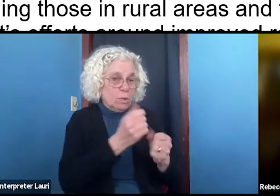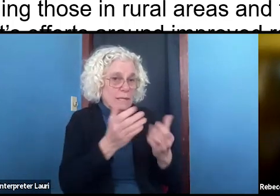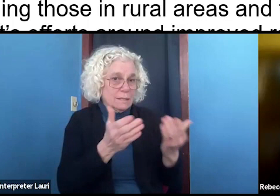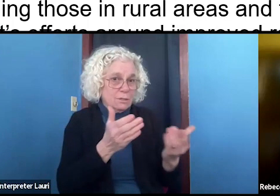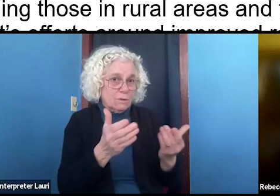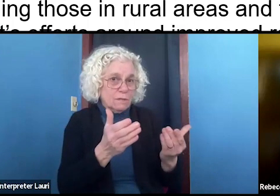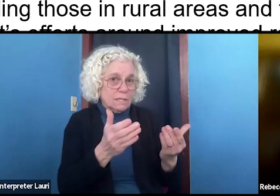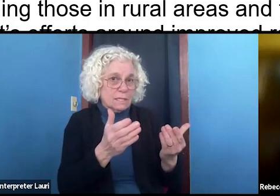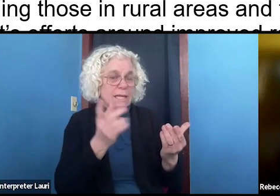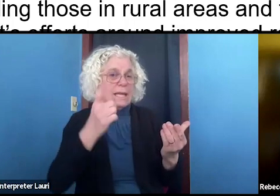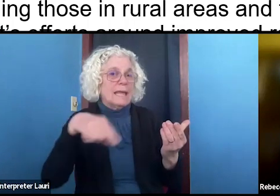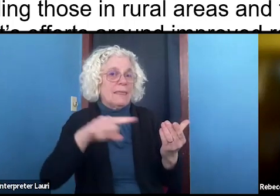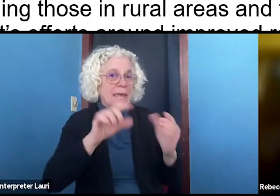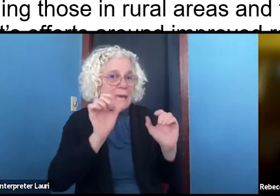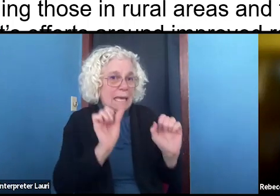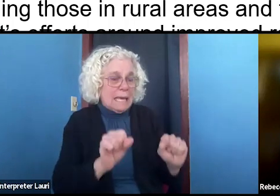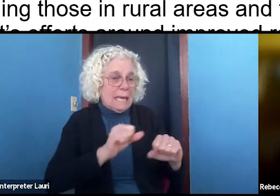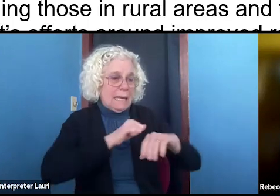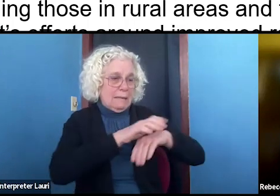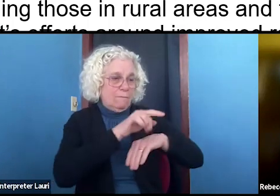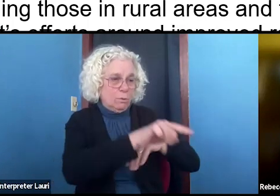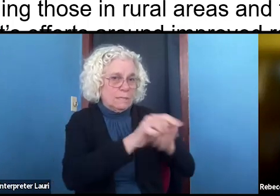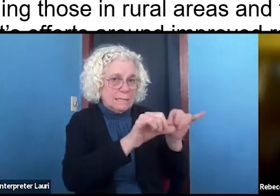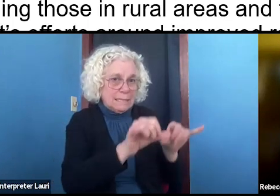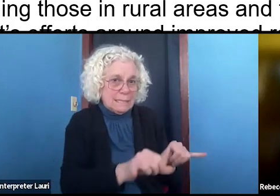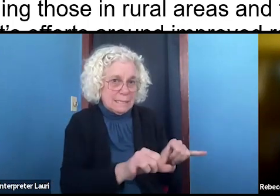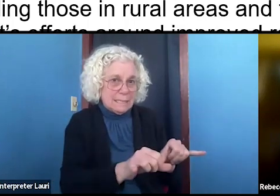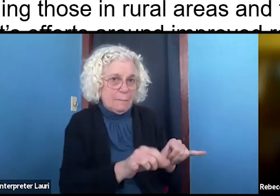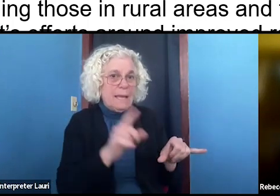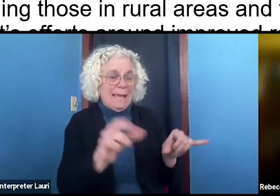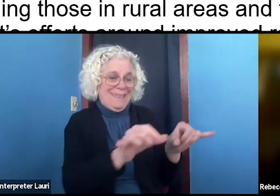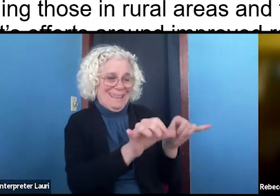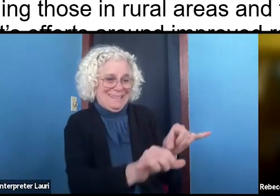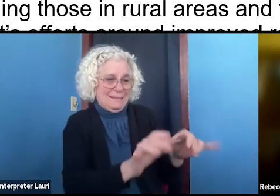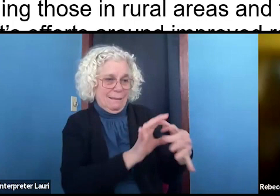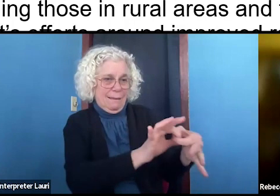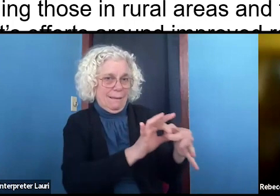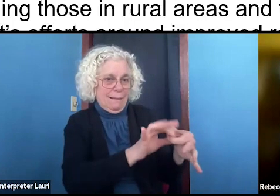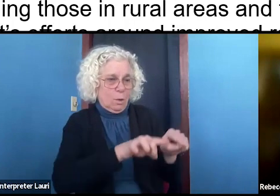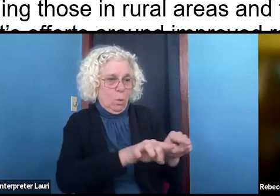actively shaping the system and remain engaged in its evaluation.